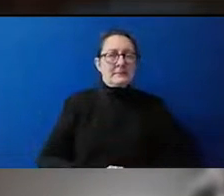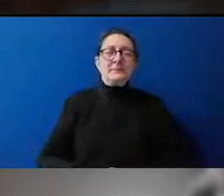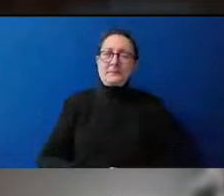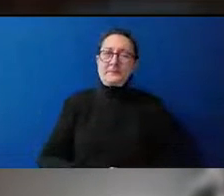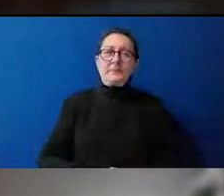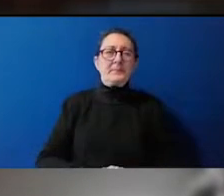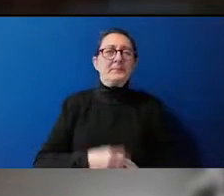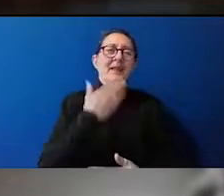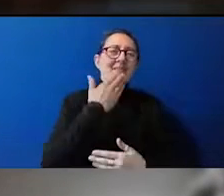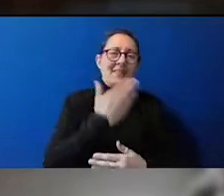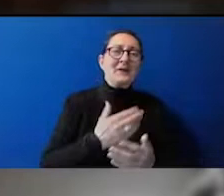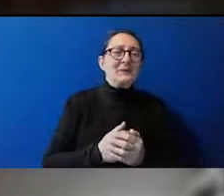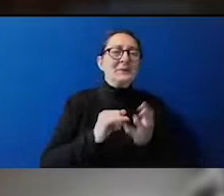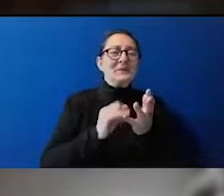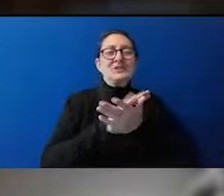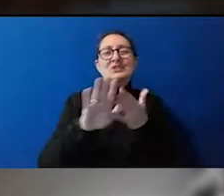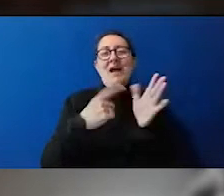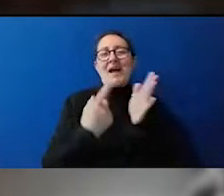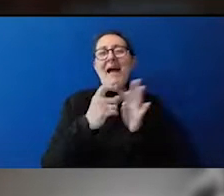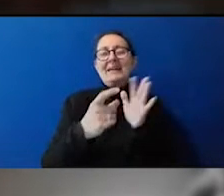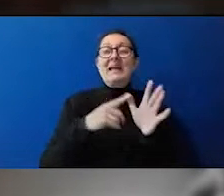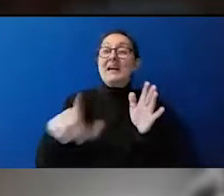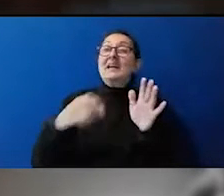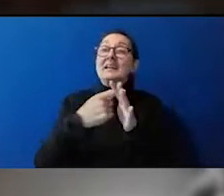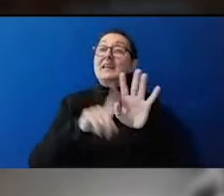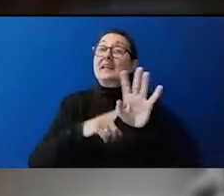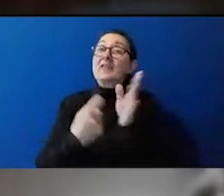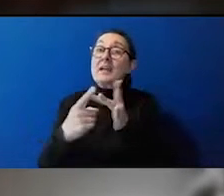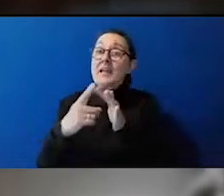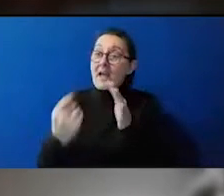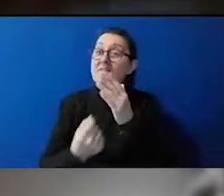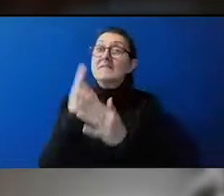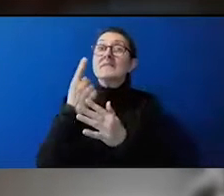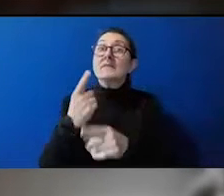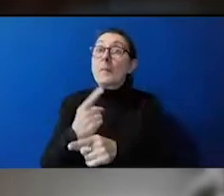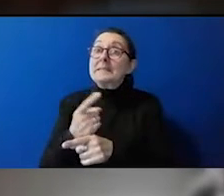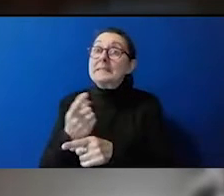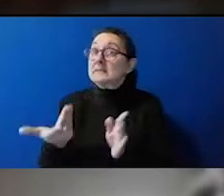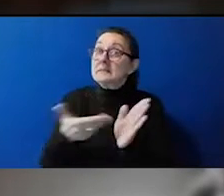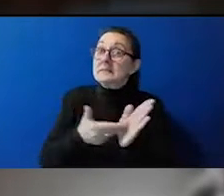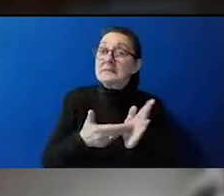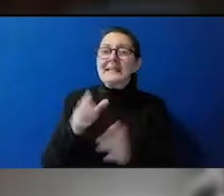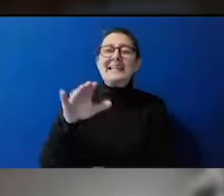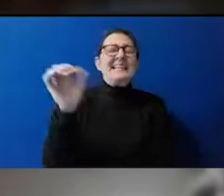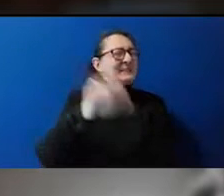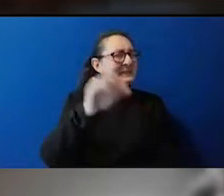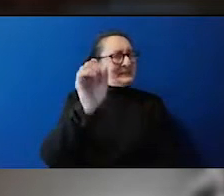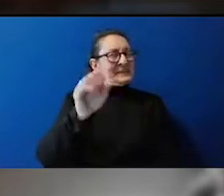comments yeah there's something about um the sense of disempowerment that shines through in